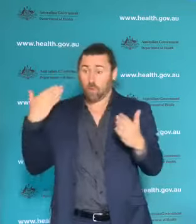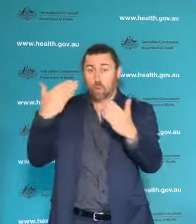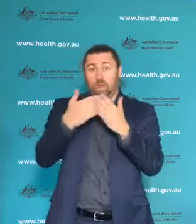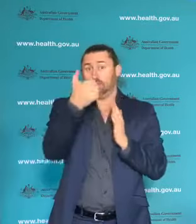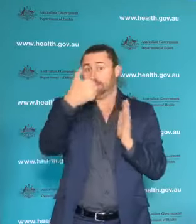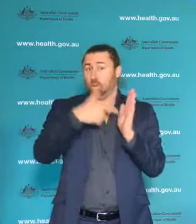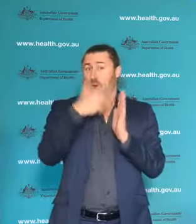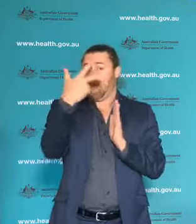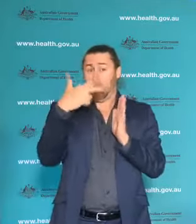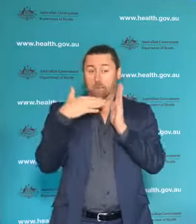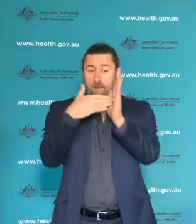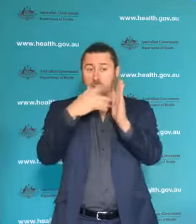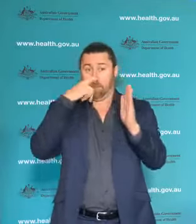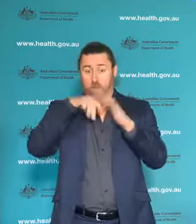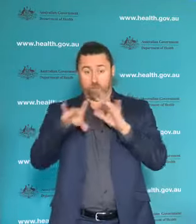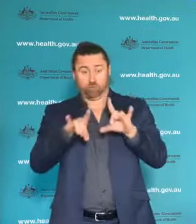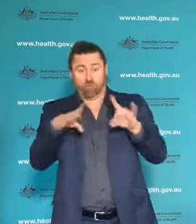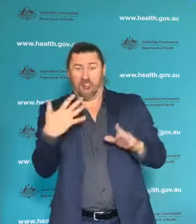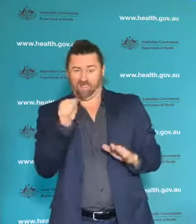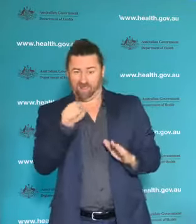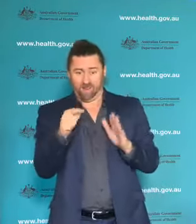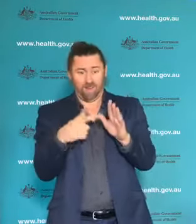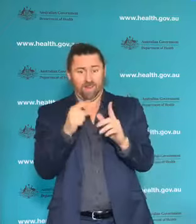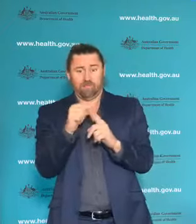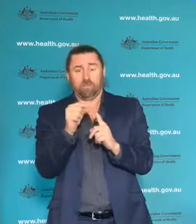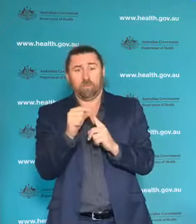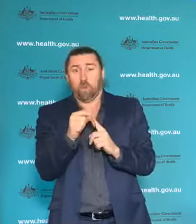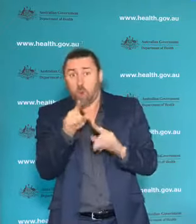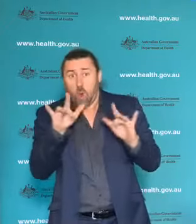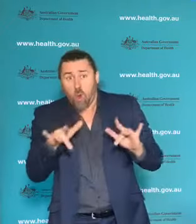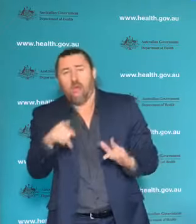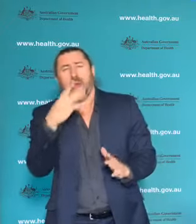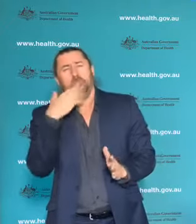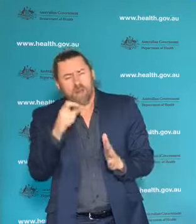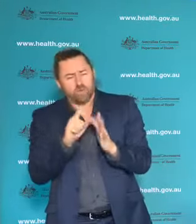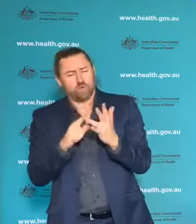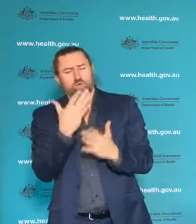who have downloaded the COVIDSafe app and please make sure if you have the app